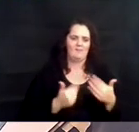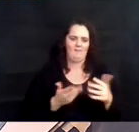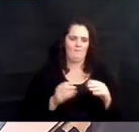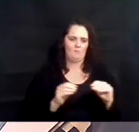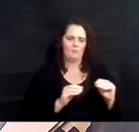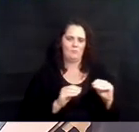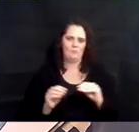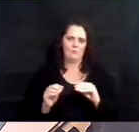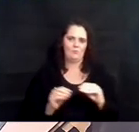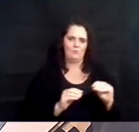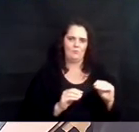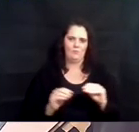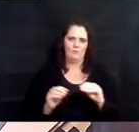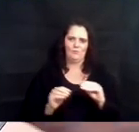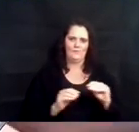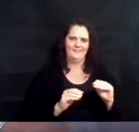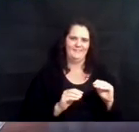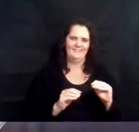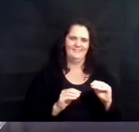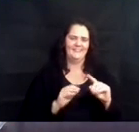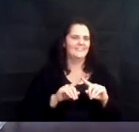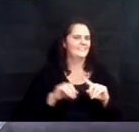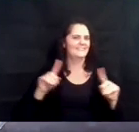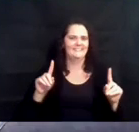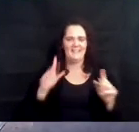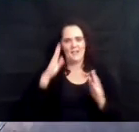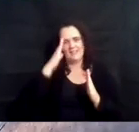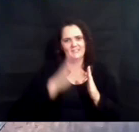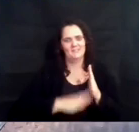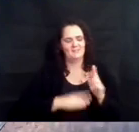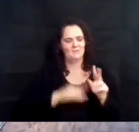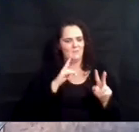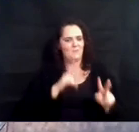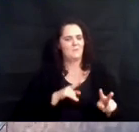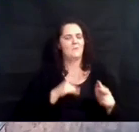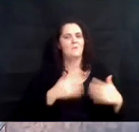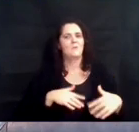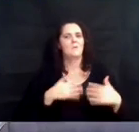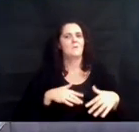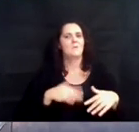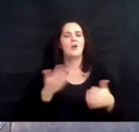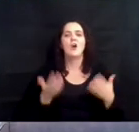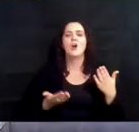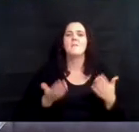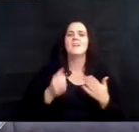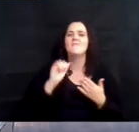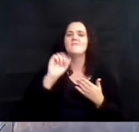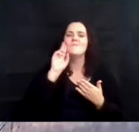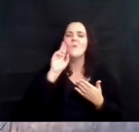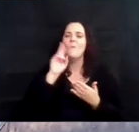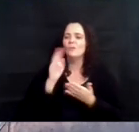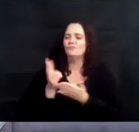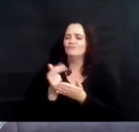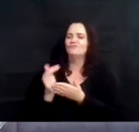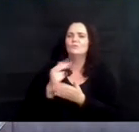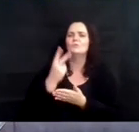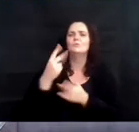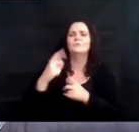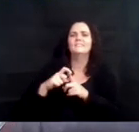different from the static two-dimensional drawing that you may have always practiced. Motion is something that obviously can be implied